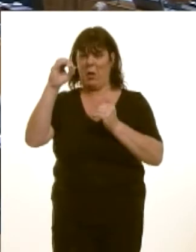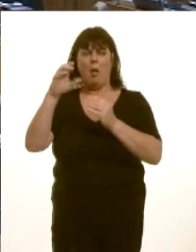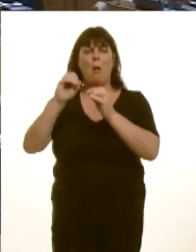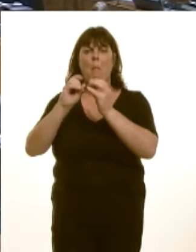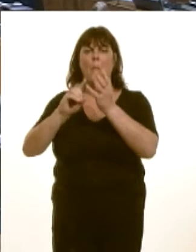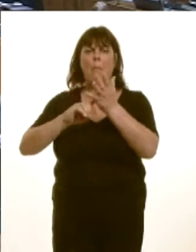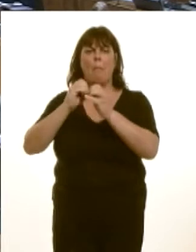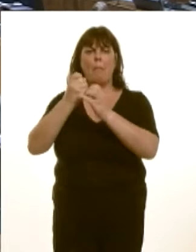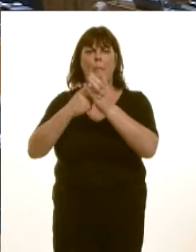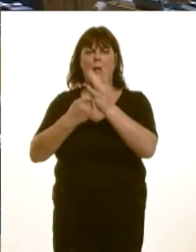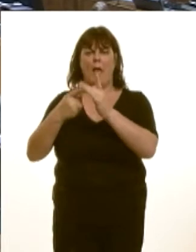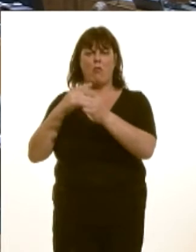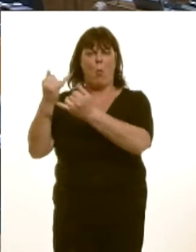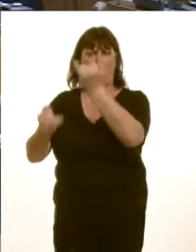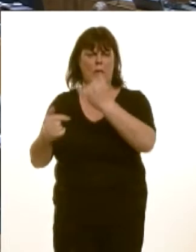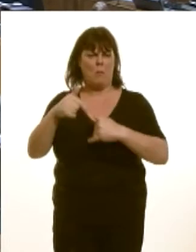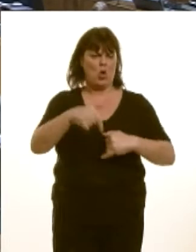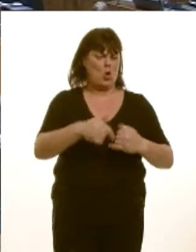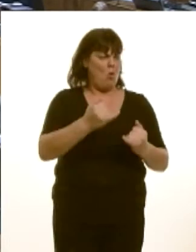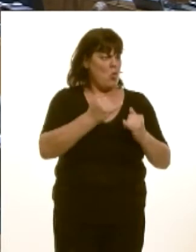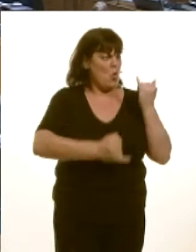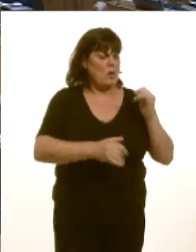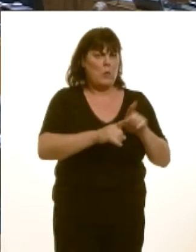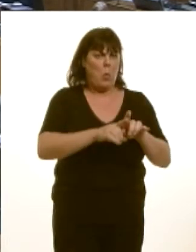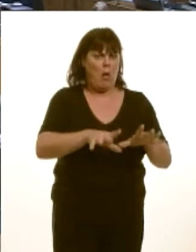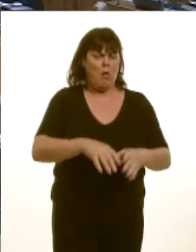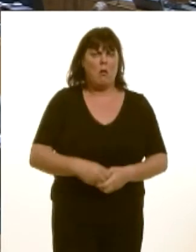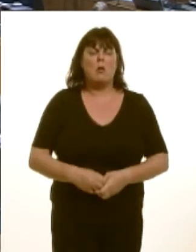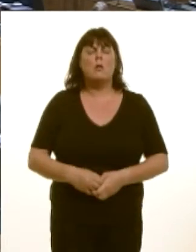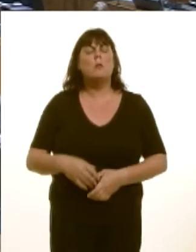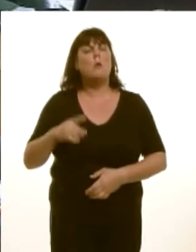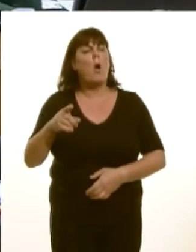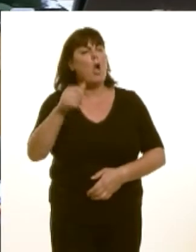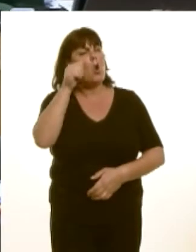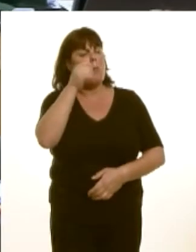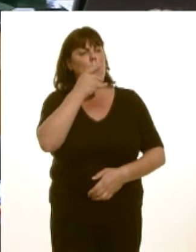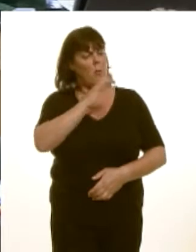We know that in some areas of cancer we are world leaders in terms of survival rates.